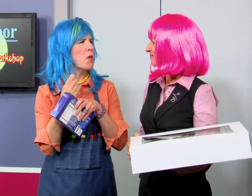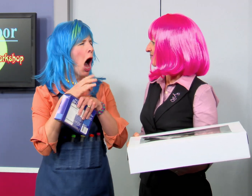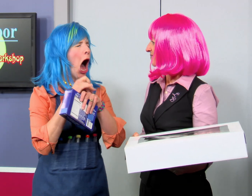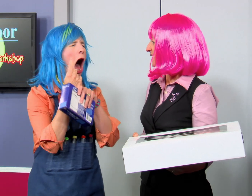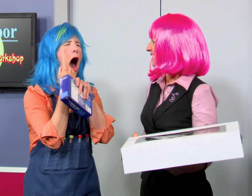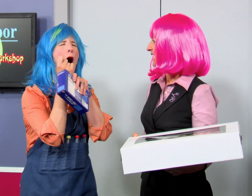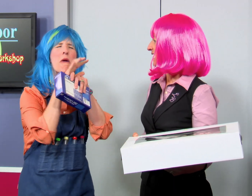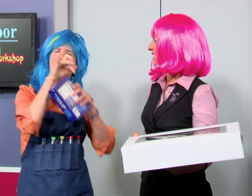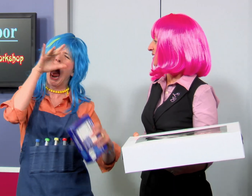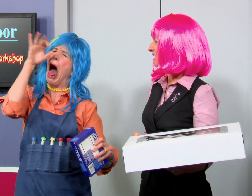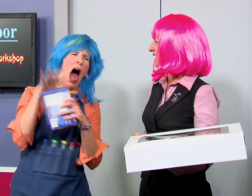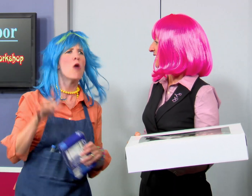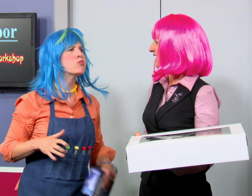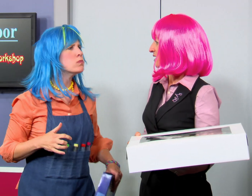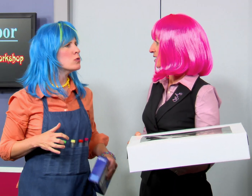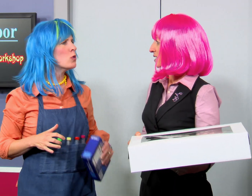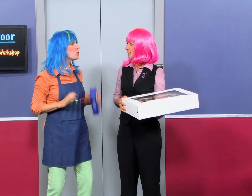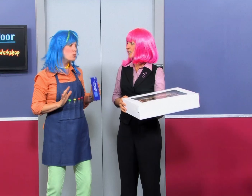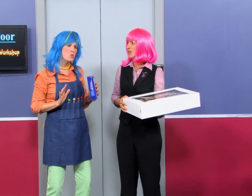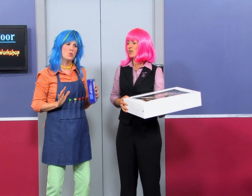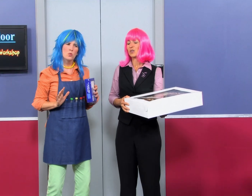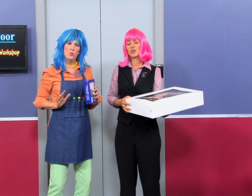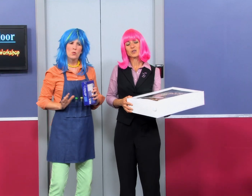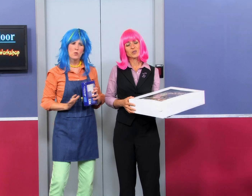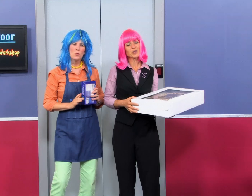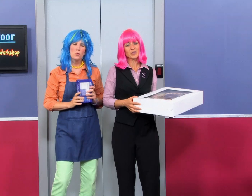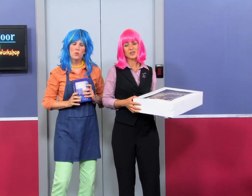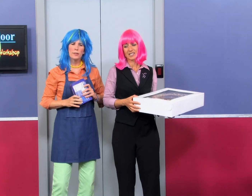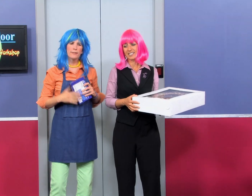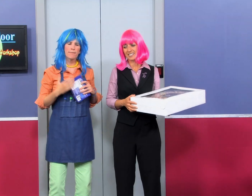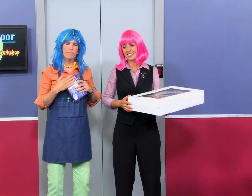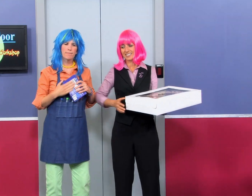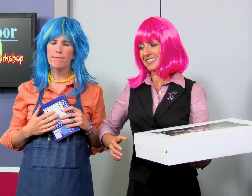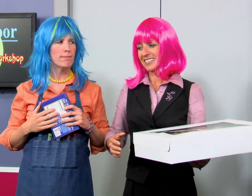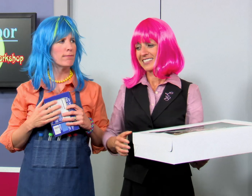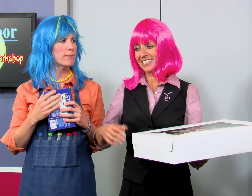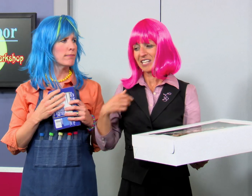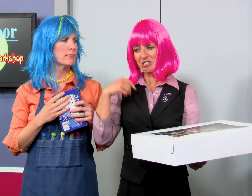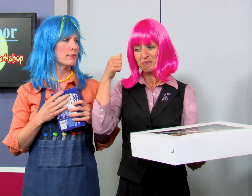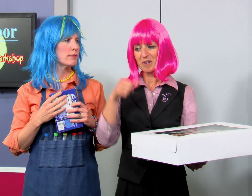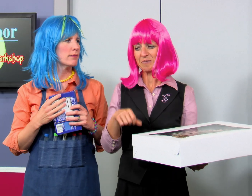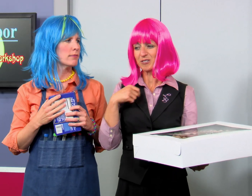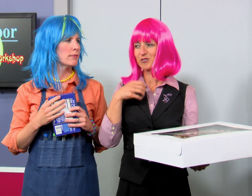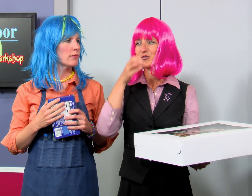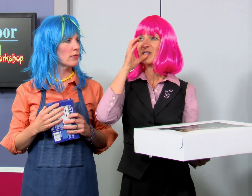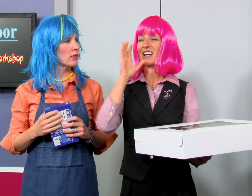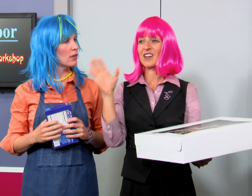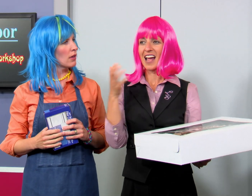I'D EXPLODE. I'D BLOW A GASKET! YES, YOU WERE MAD.